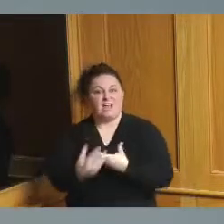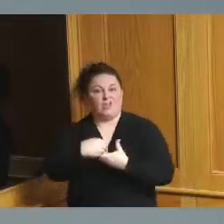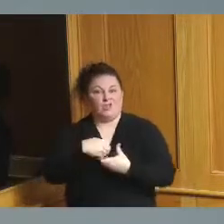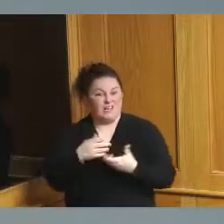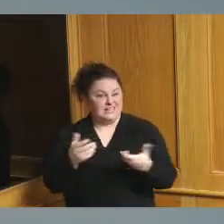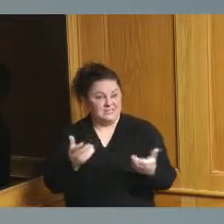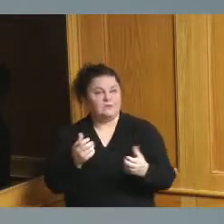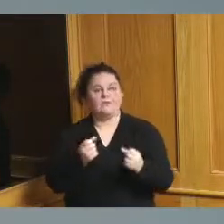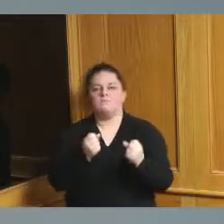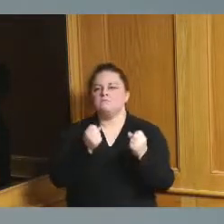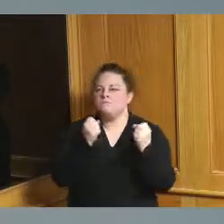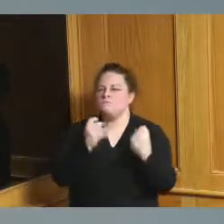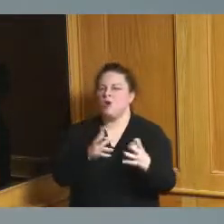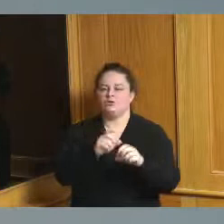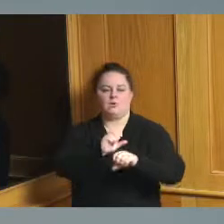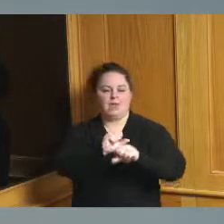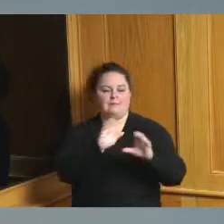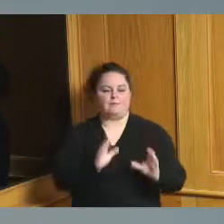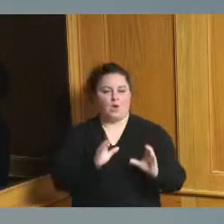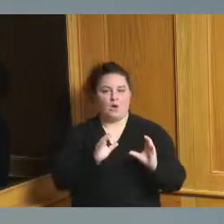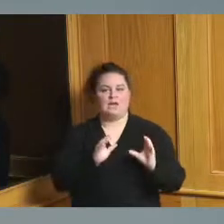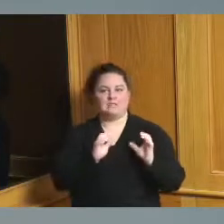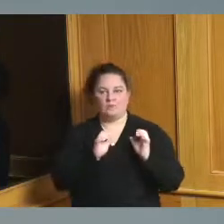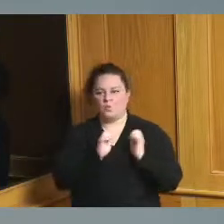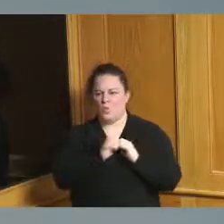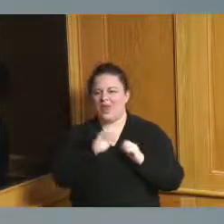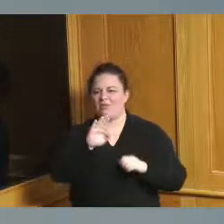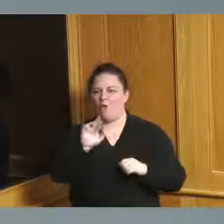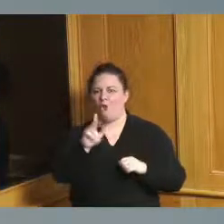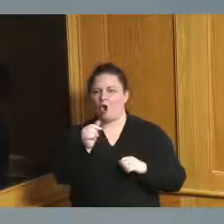multiple employees on in the bargaining unit multiple employees outside of the